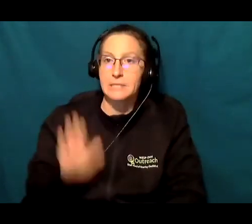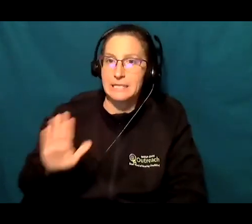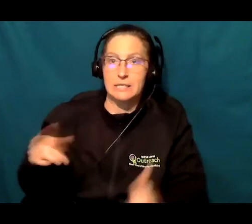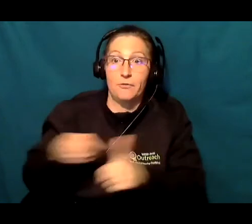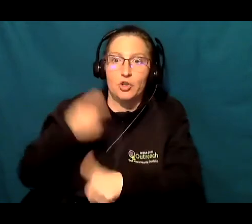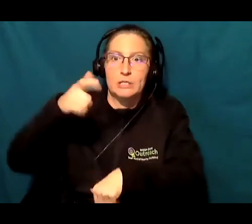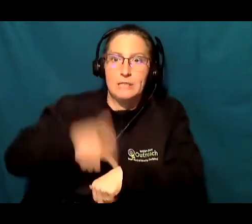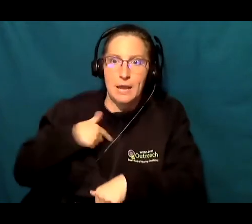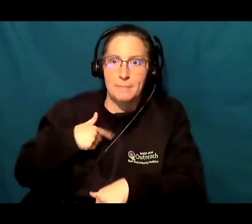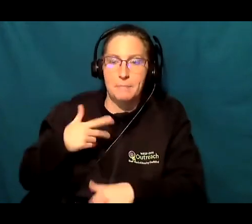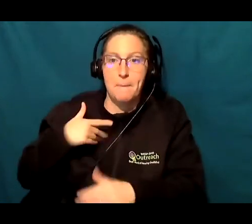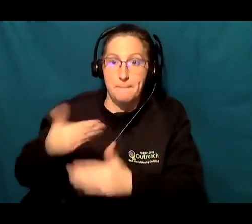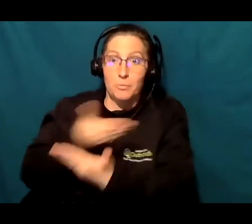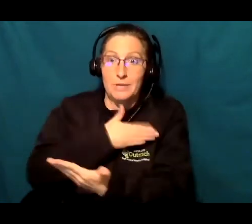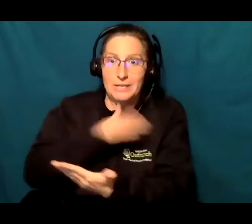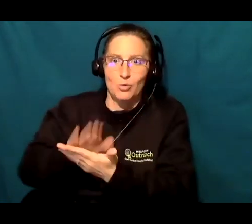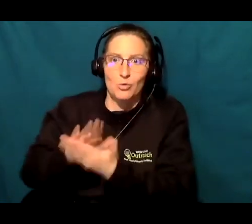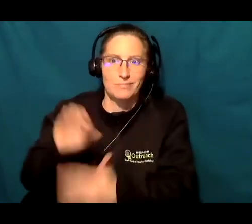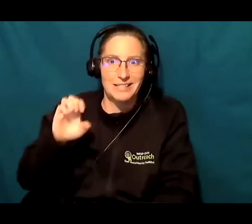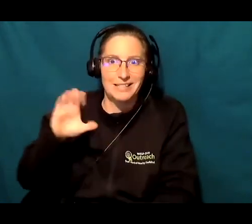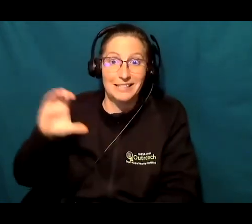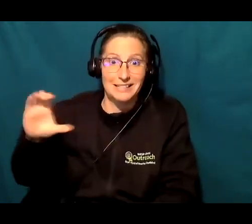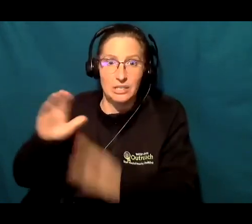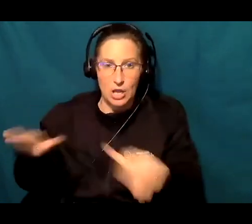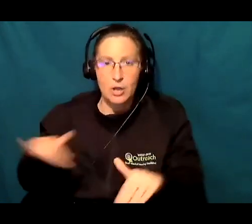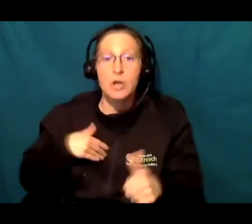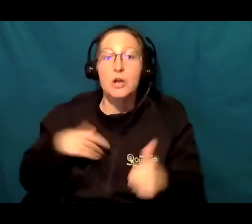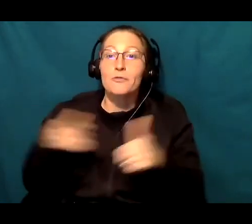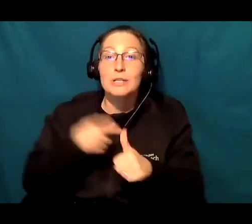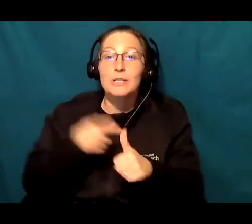So the very first thing is I have to get a copy of the lesson.